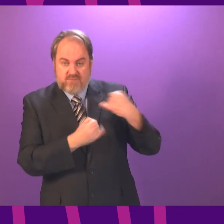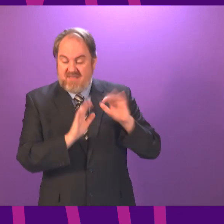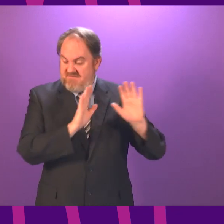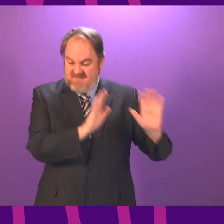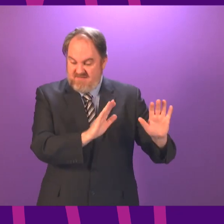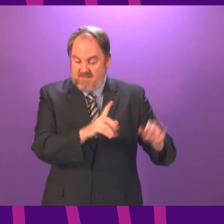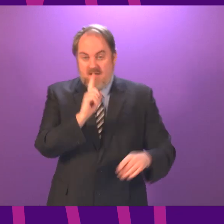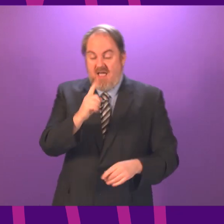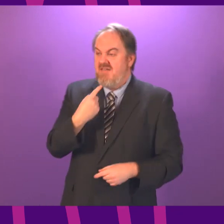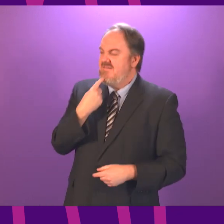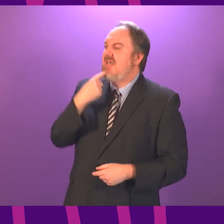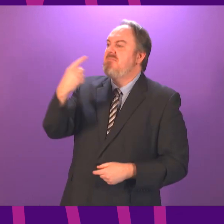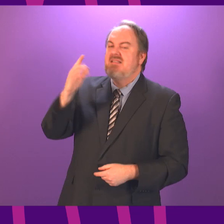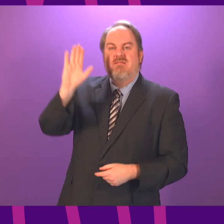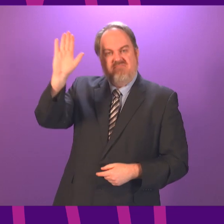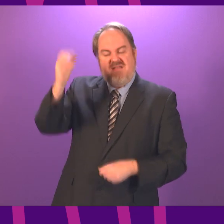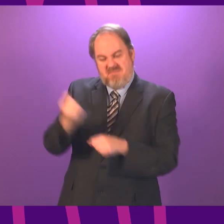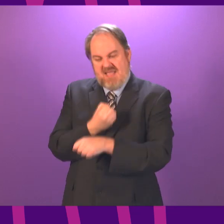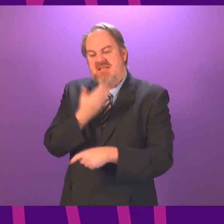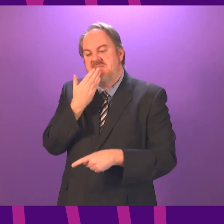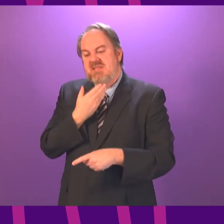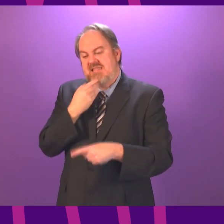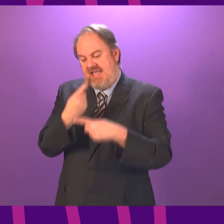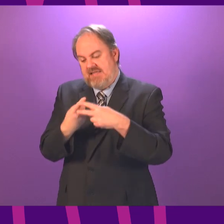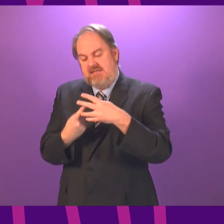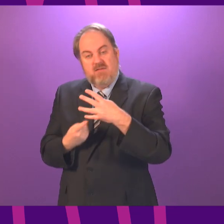All along, I have admitted mistakes. I will continue to ensure that the Government seeks